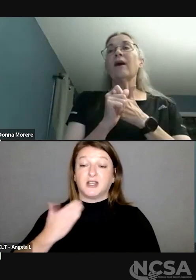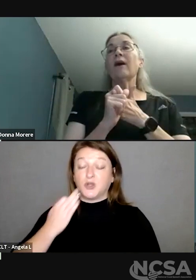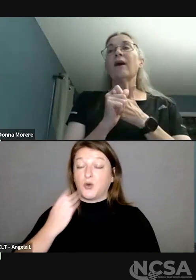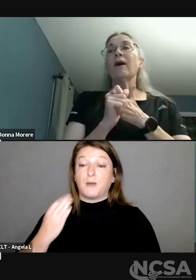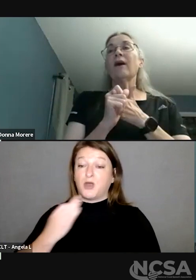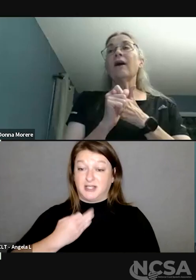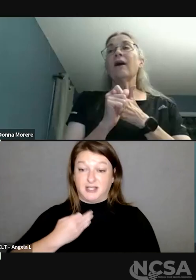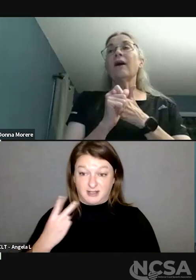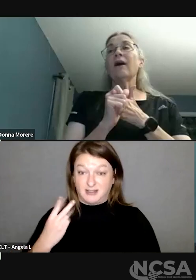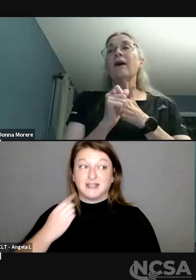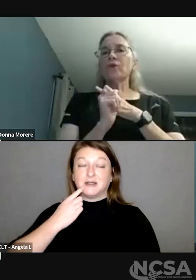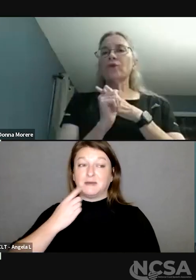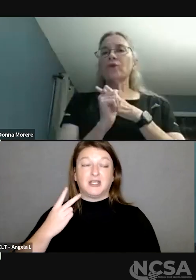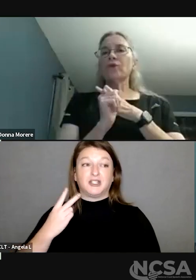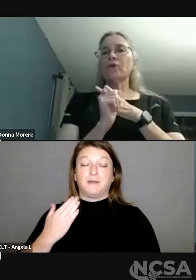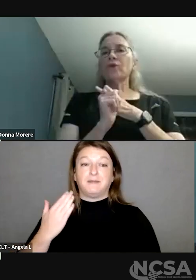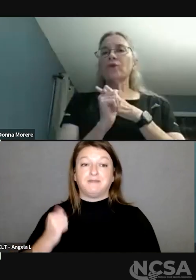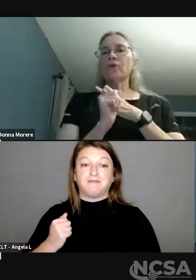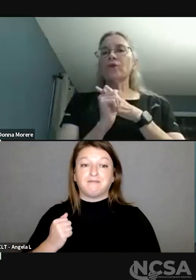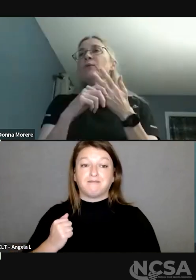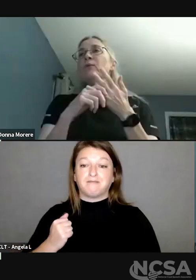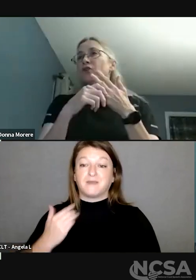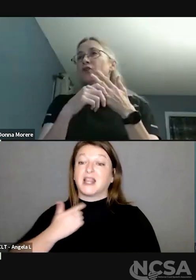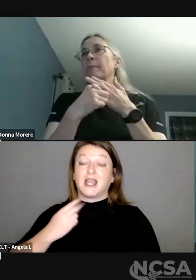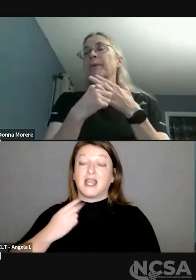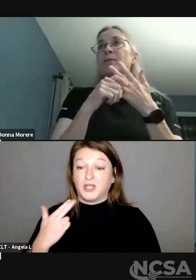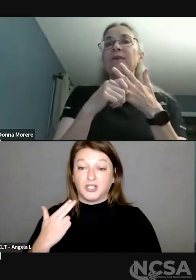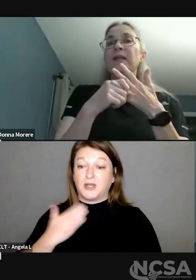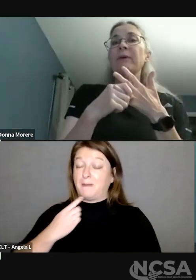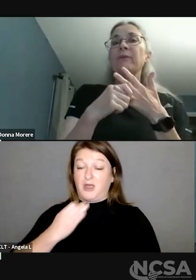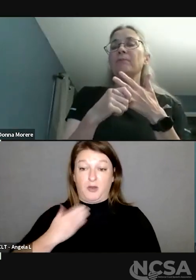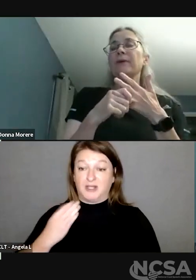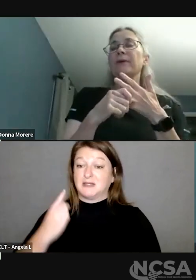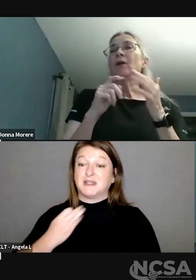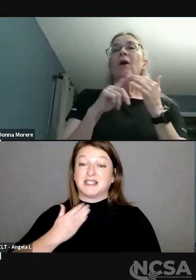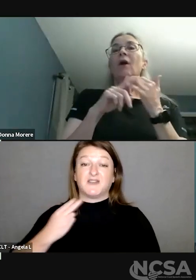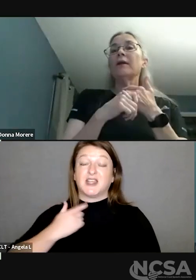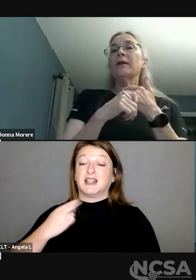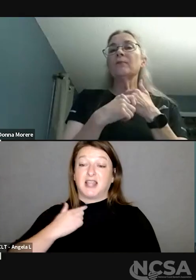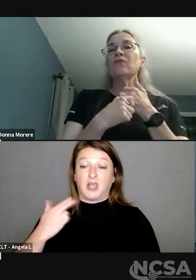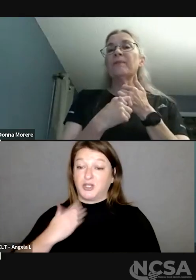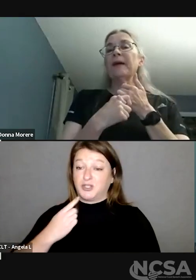Auditory processing, language impairment, specific language impairment, autism spectrum,